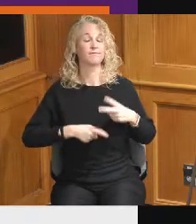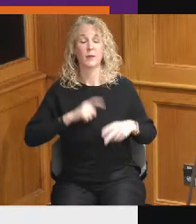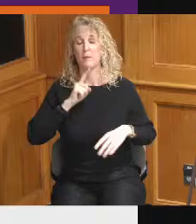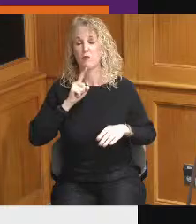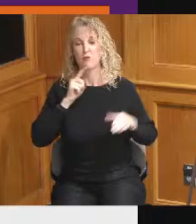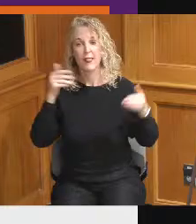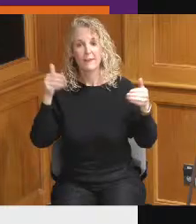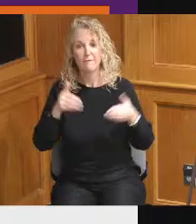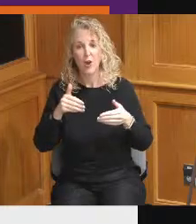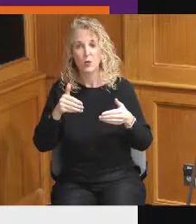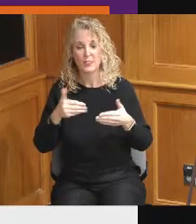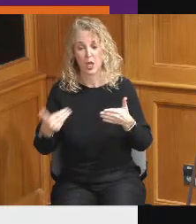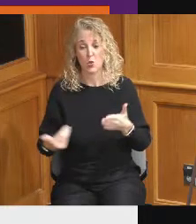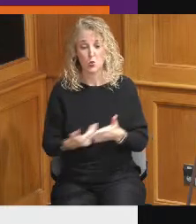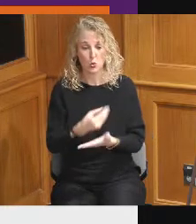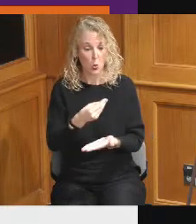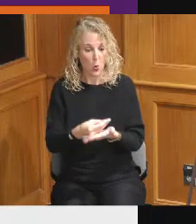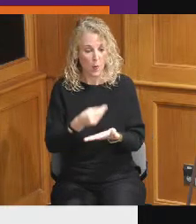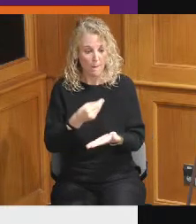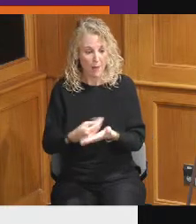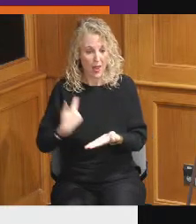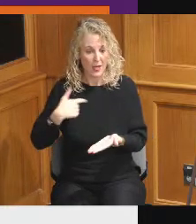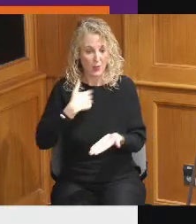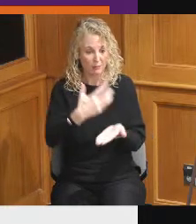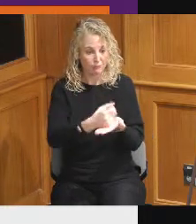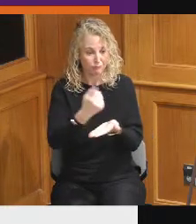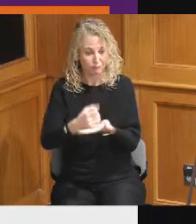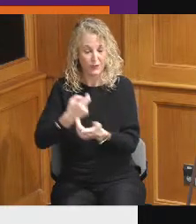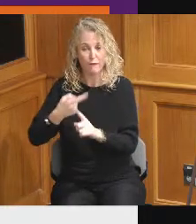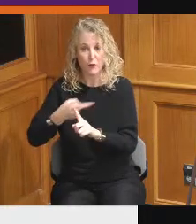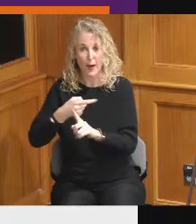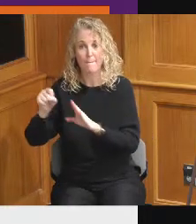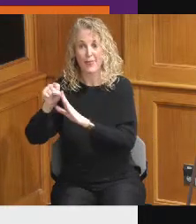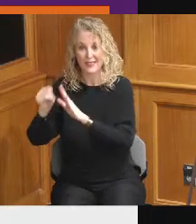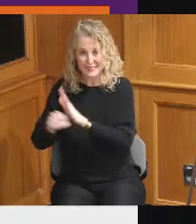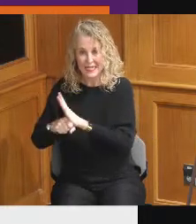on leveraging new money getting money out of the state and then now the third phase that we're in